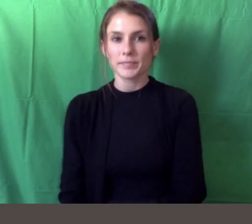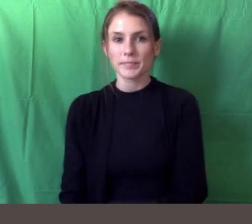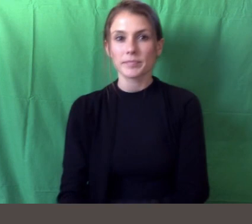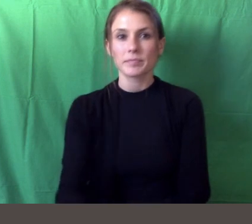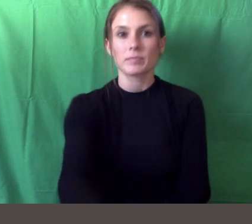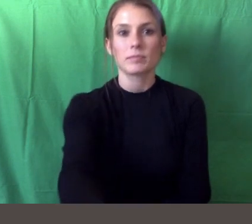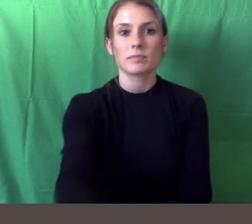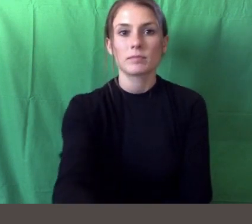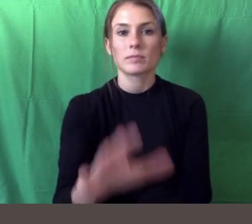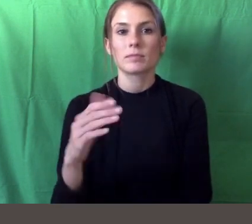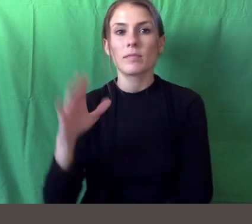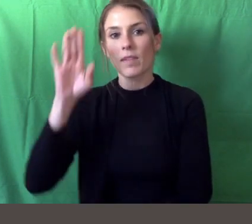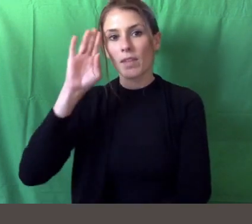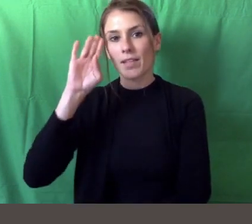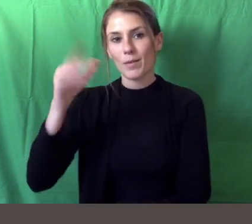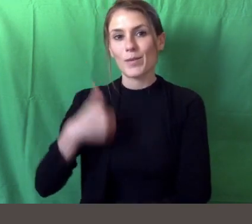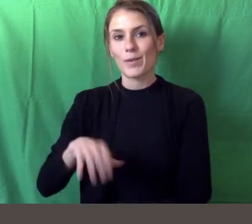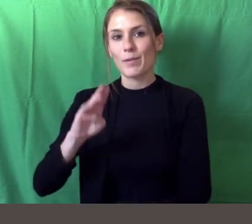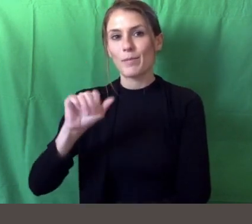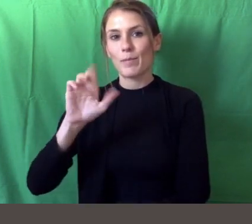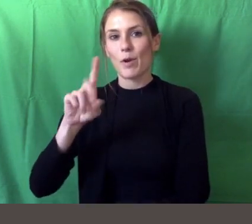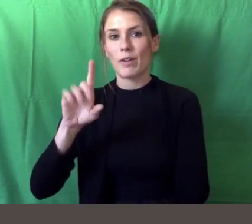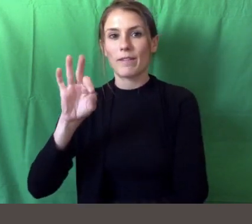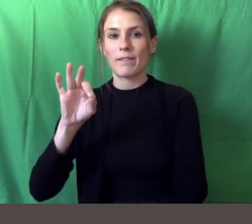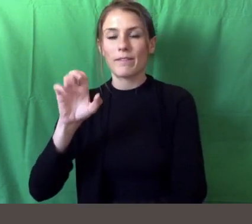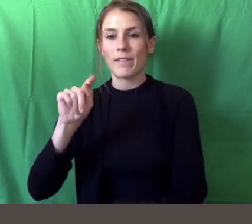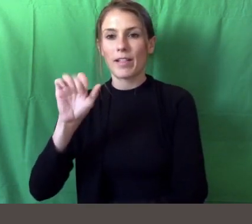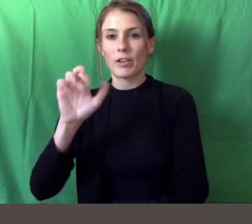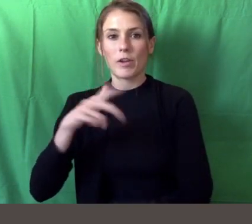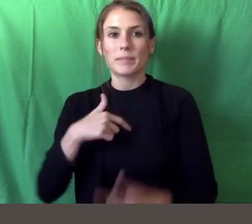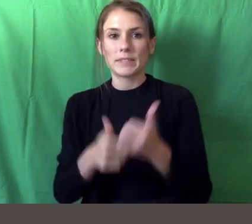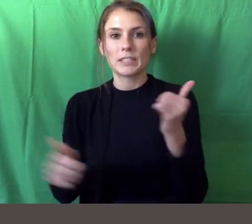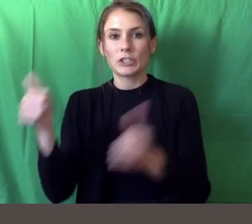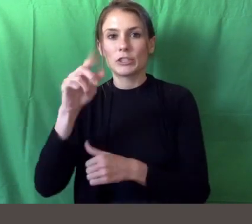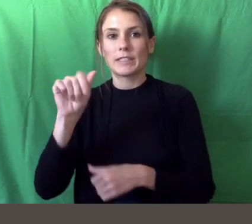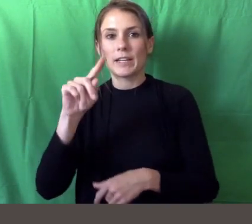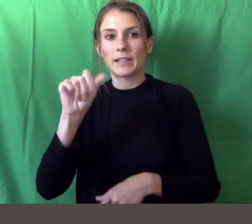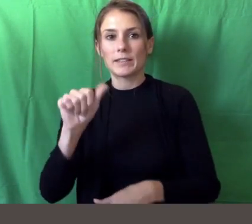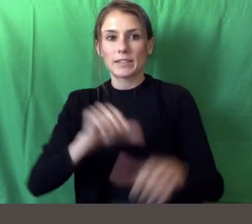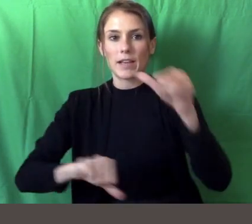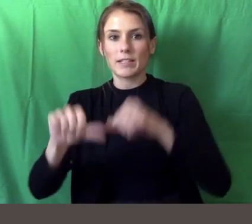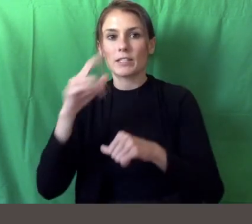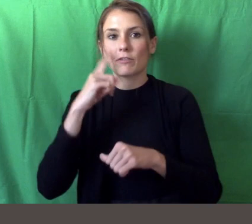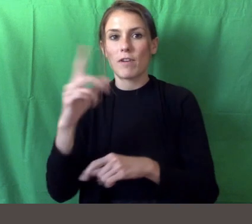I'm Bard Fetler, Senior Data Scientist at Forest Bridge AI Consulting.